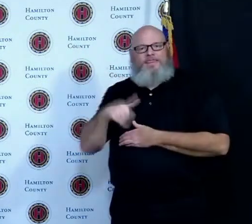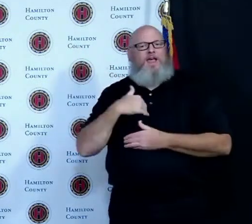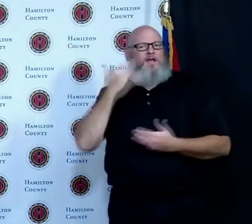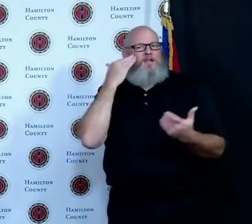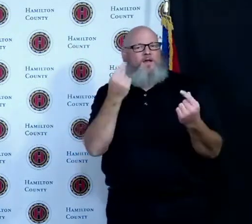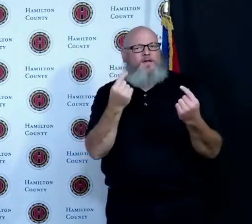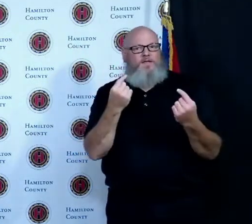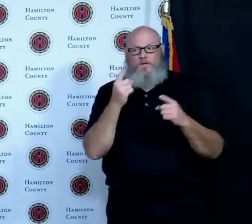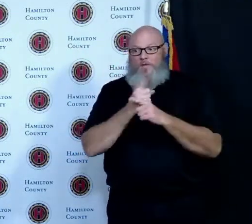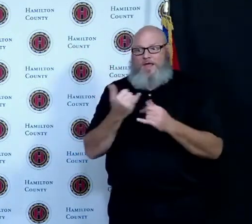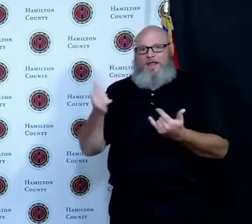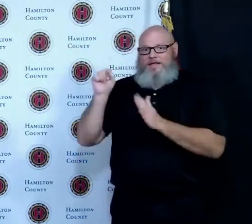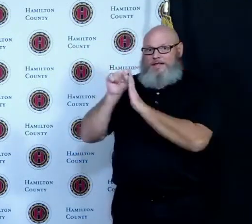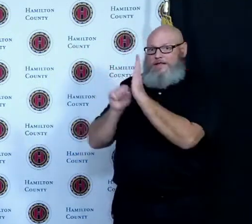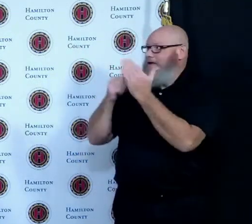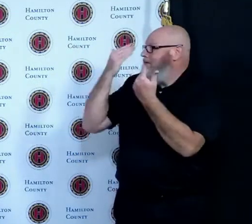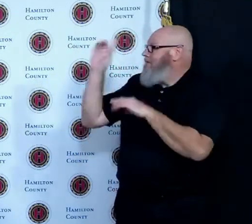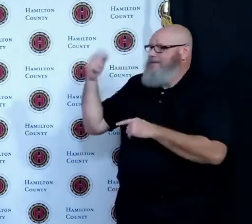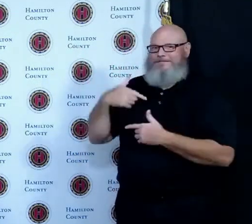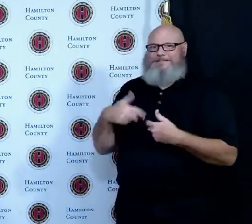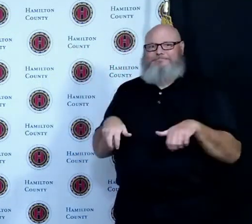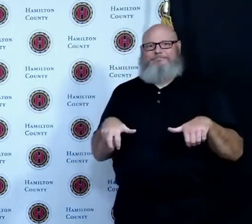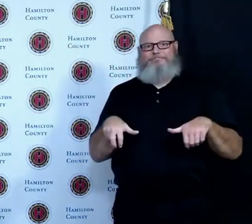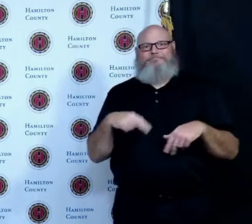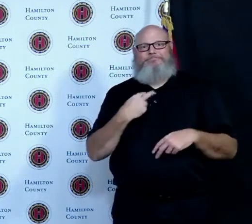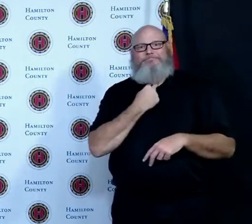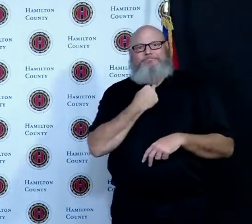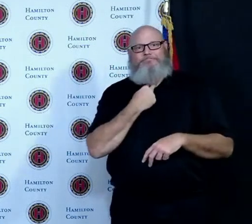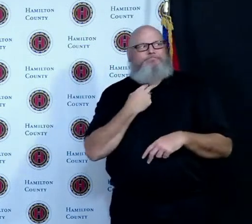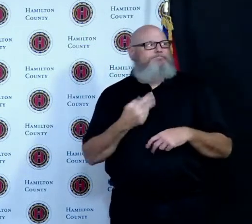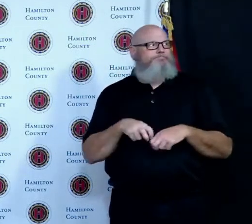there are many many partners in Hamilton County that are receiving vaccine and I think it's really